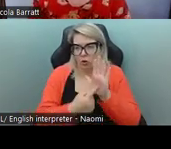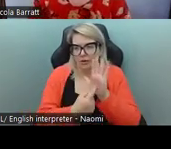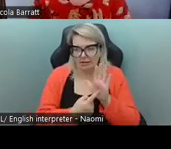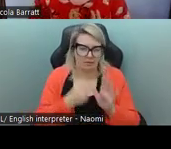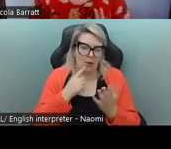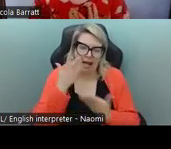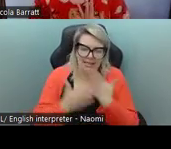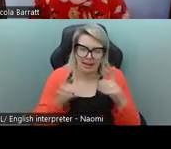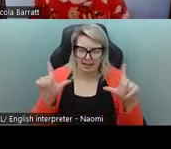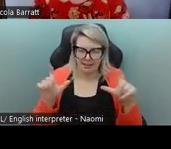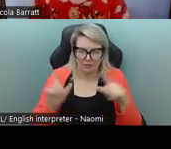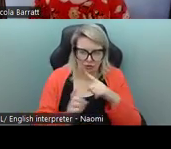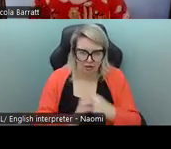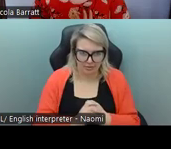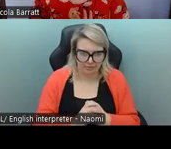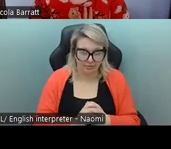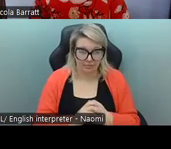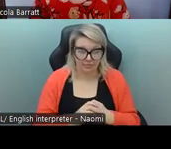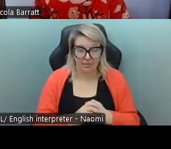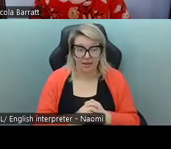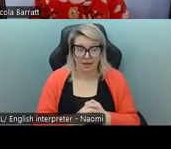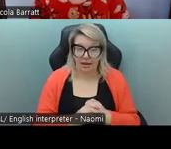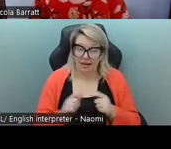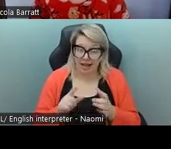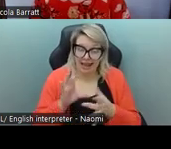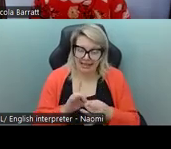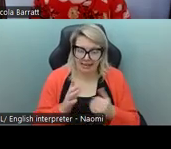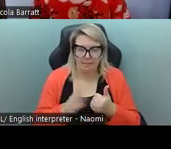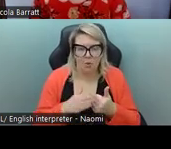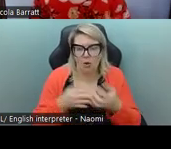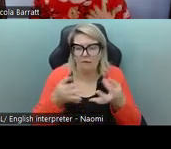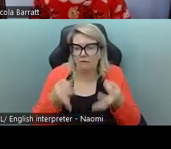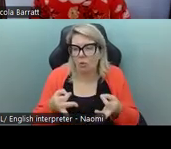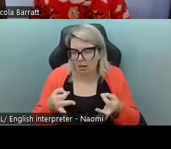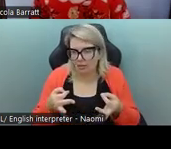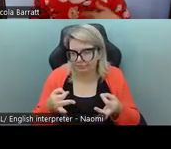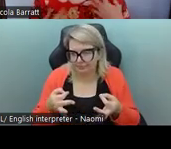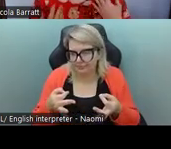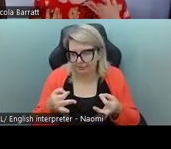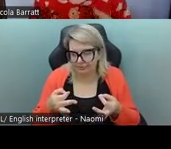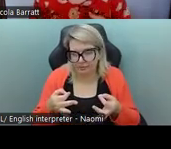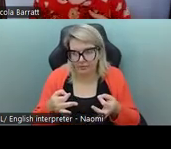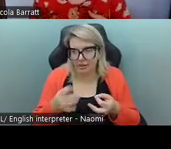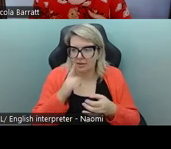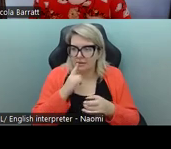This platform's more formal than ones like Instagram. You're talking about your work to other professionals,